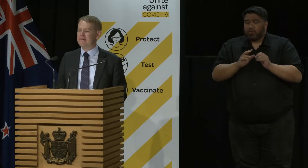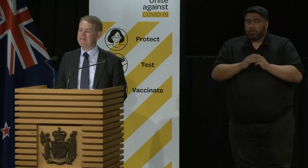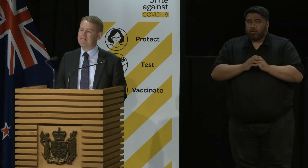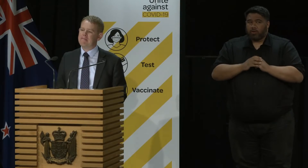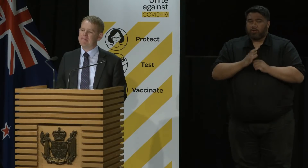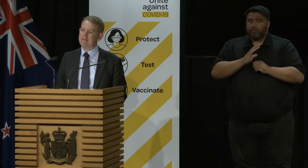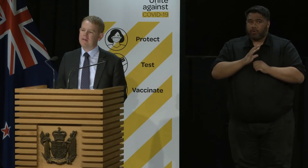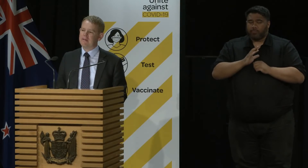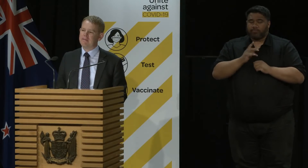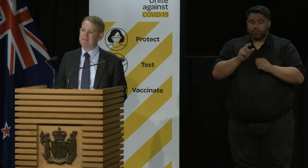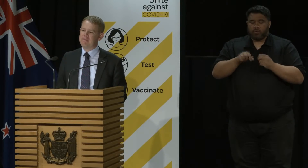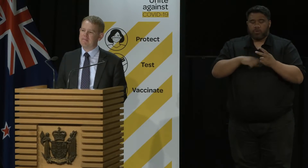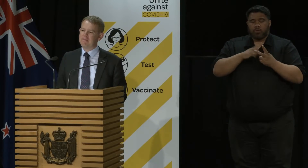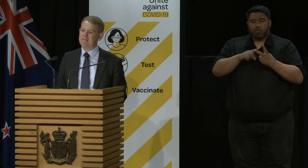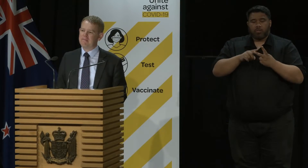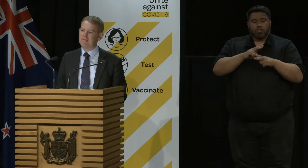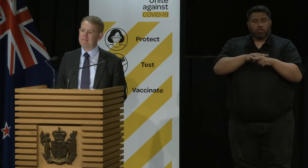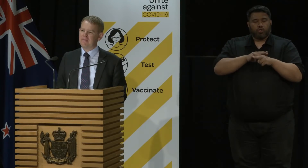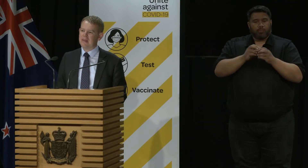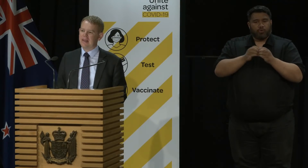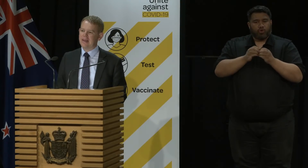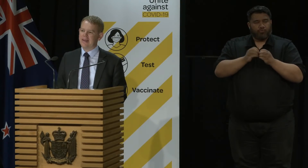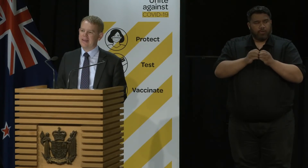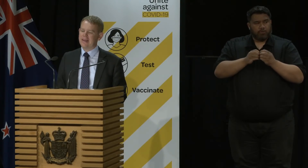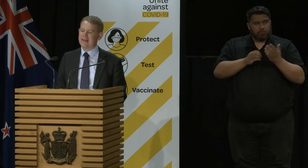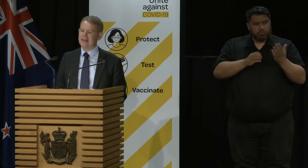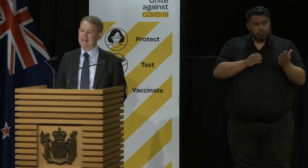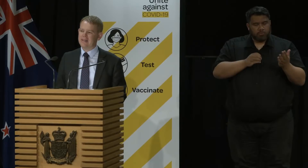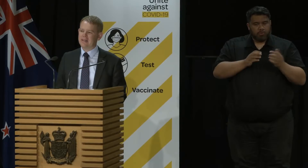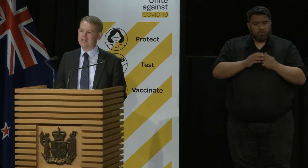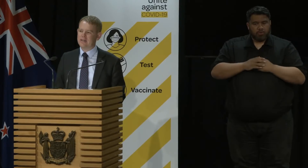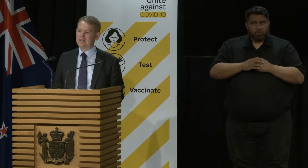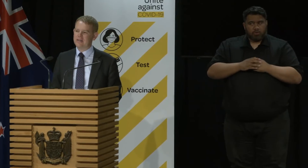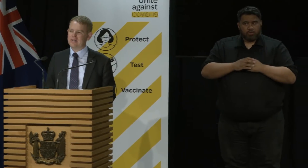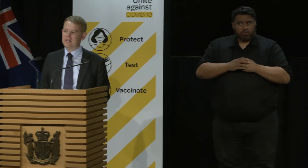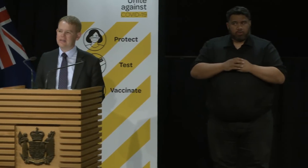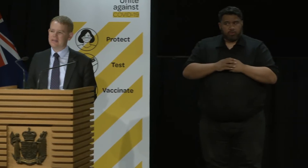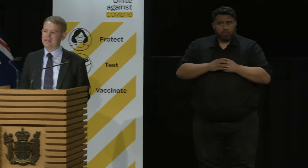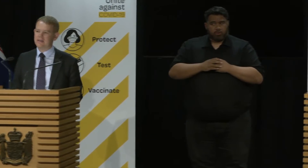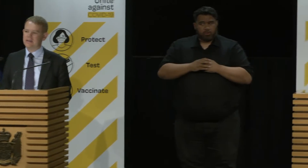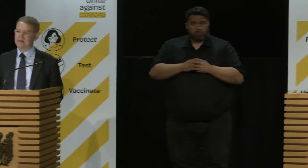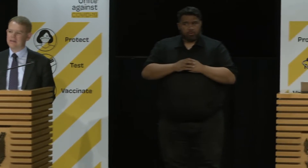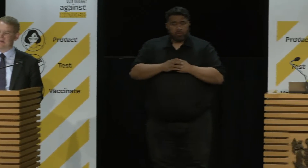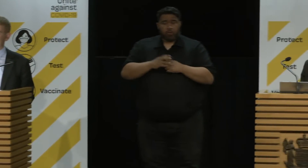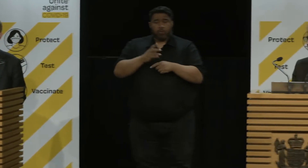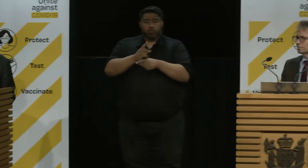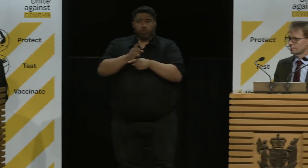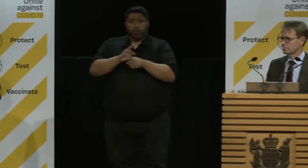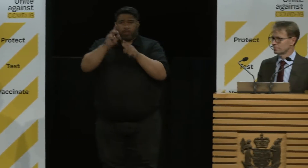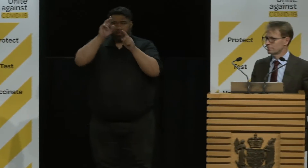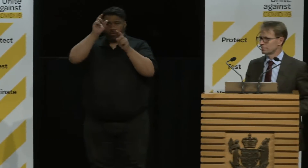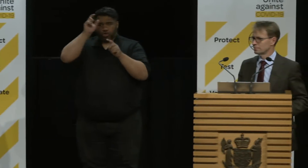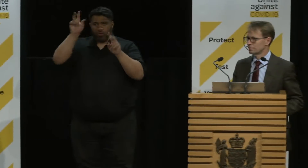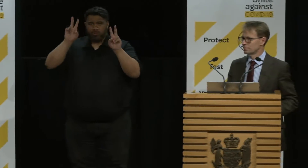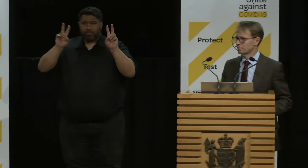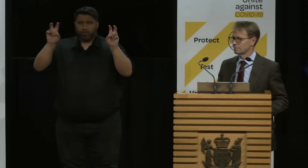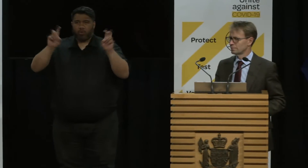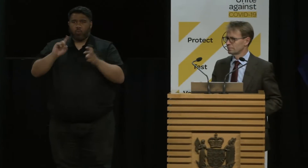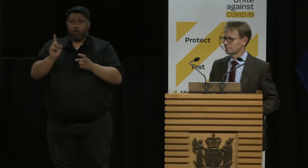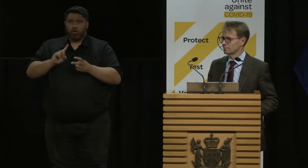free.